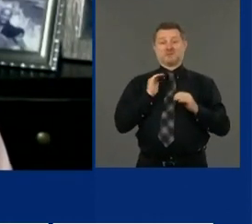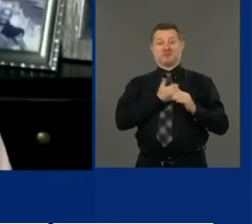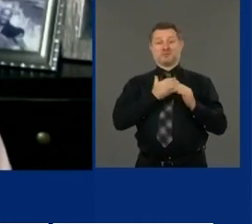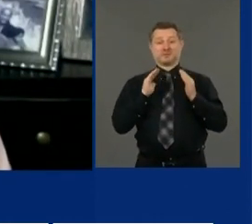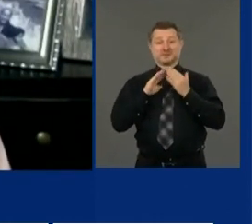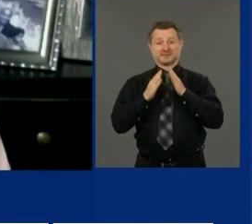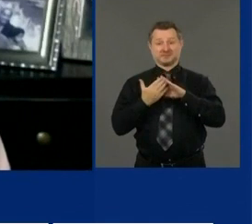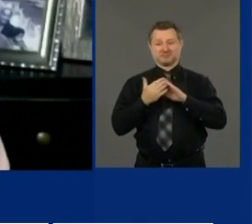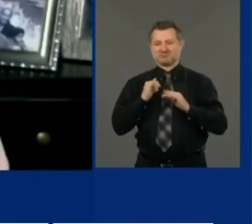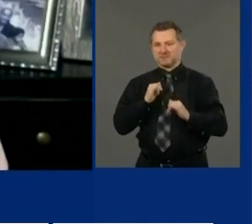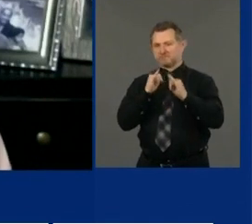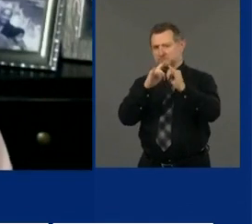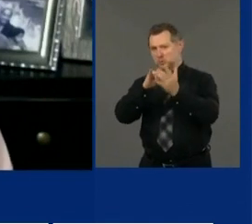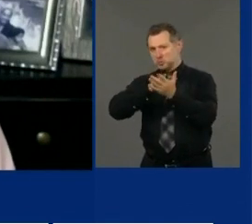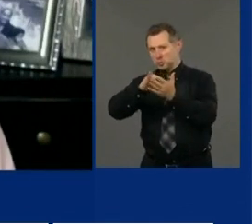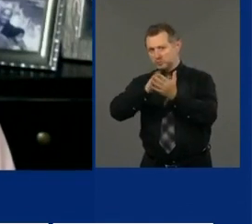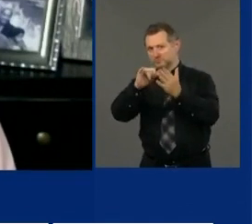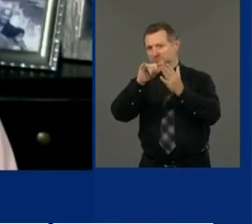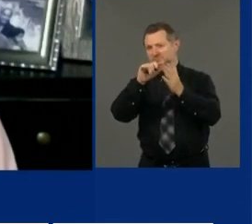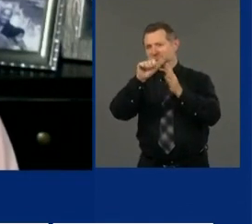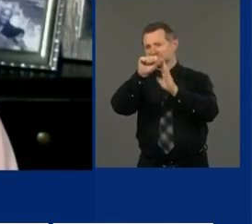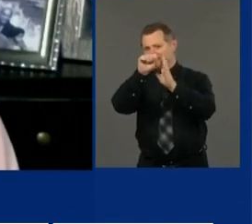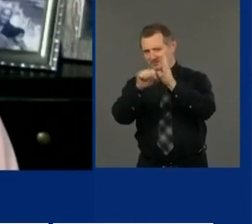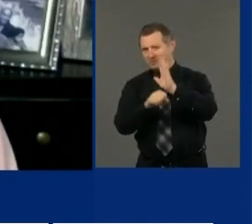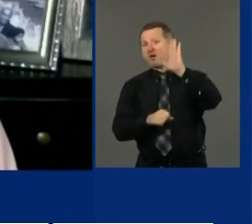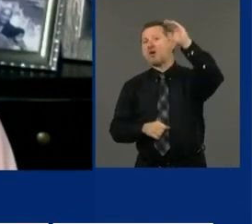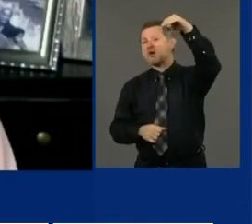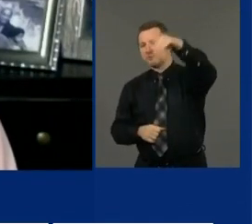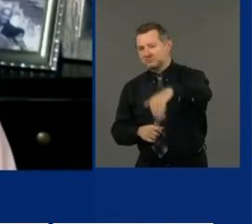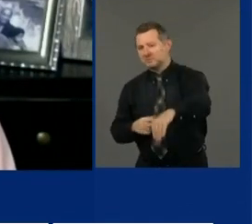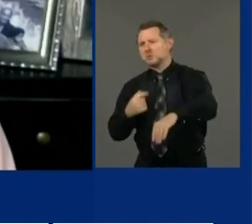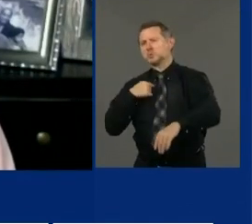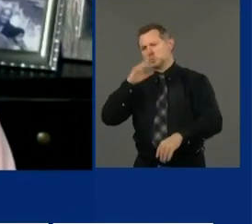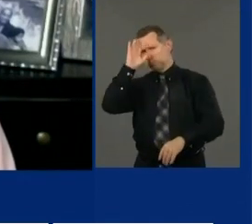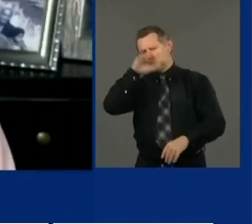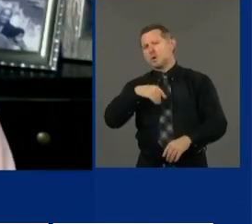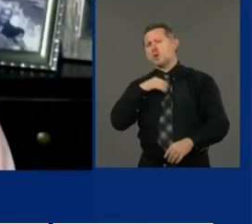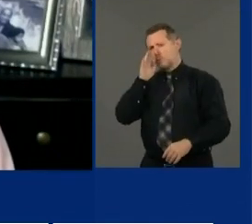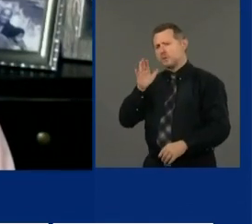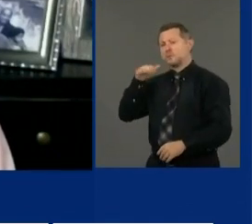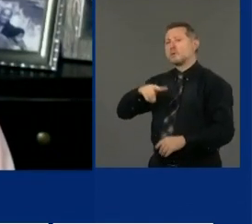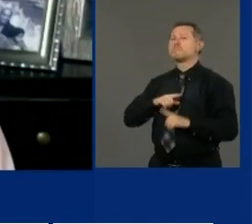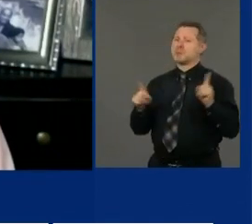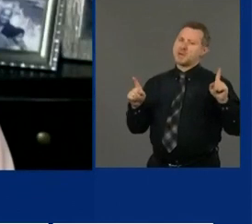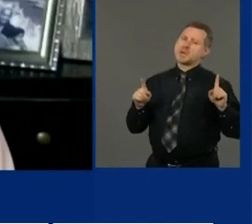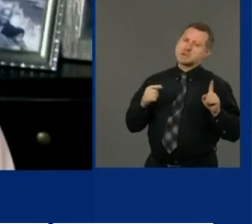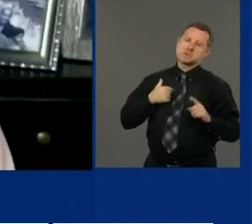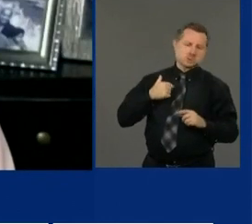I KNOW THAT AS A CITY AND THE SAME WAY NEW YORK WAS ABLE TO